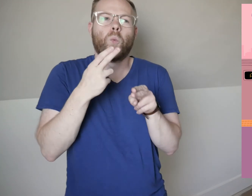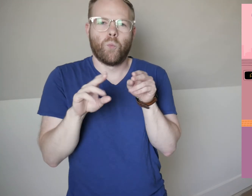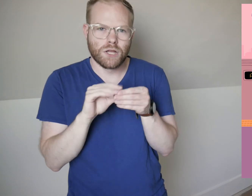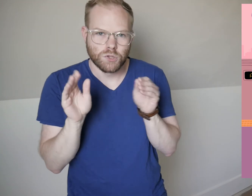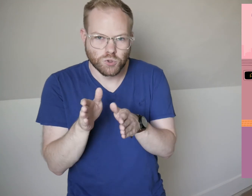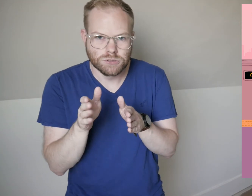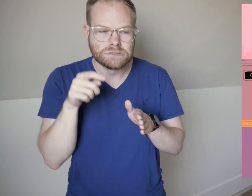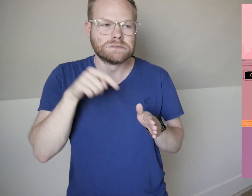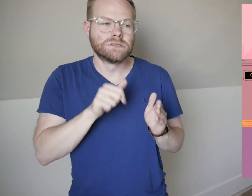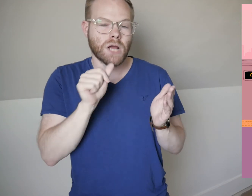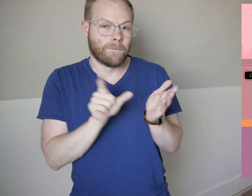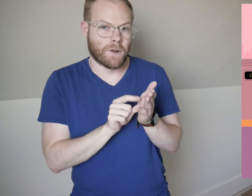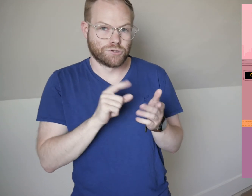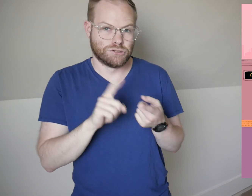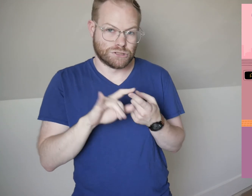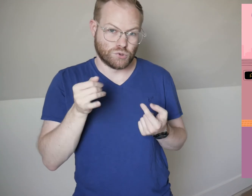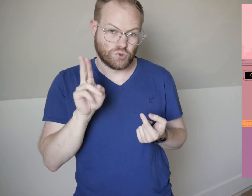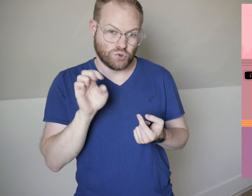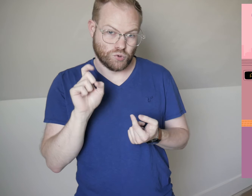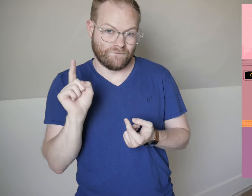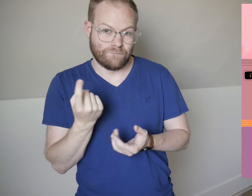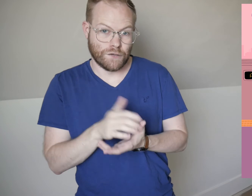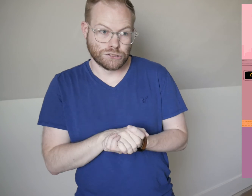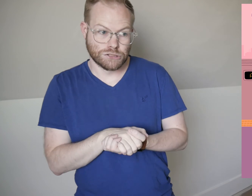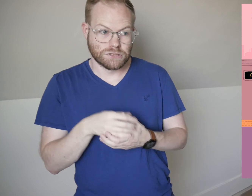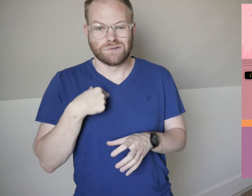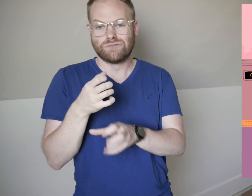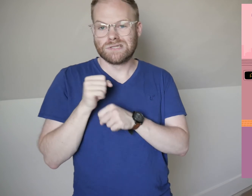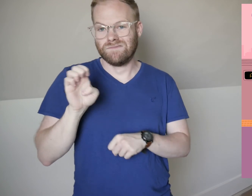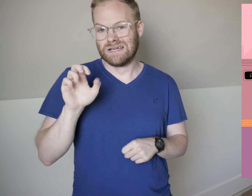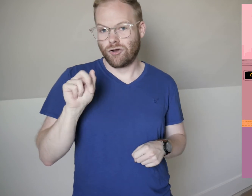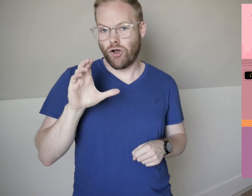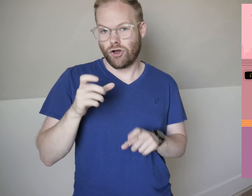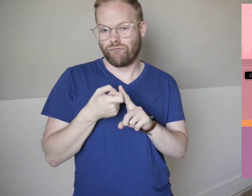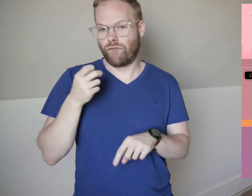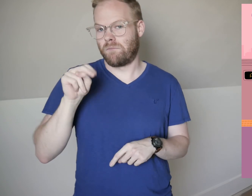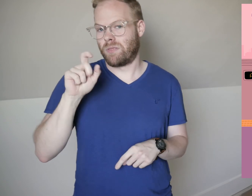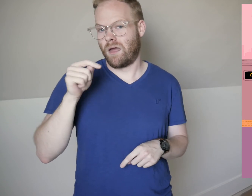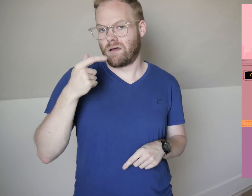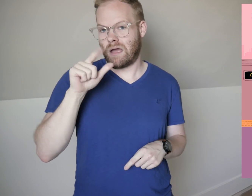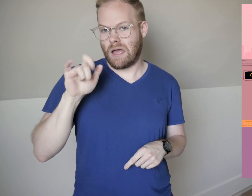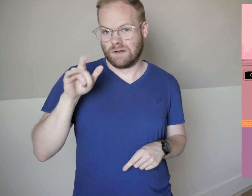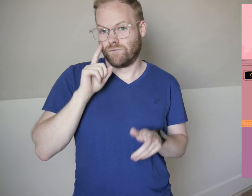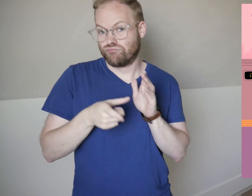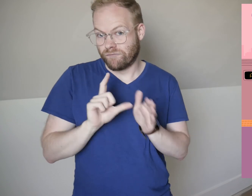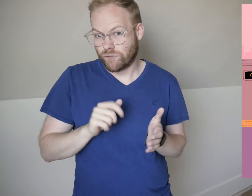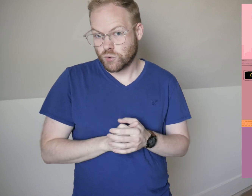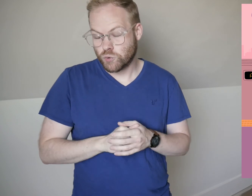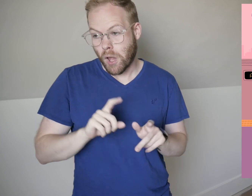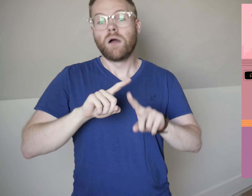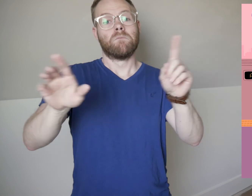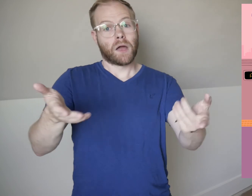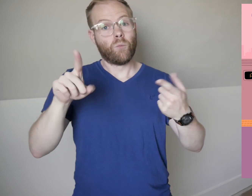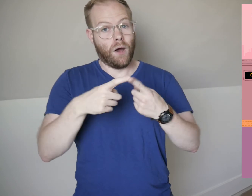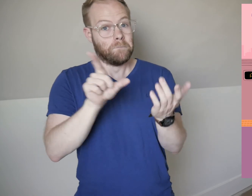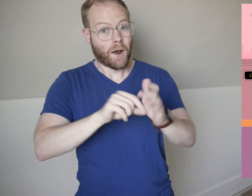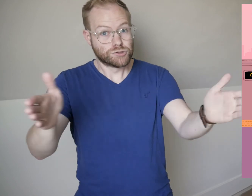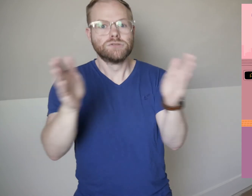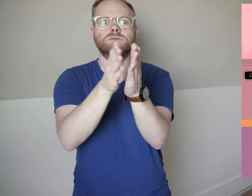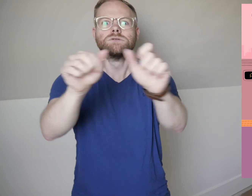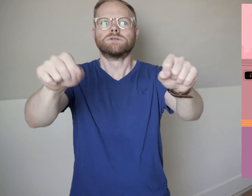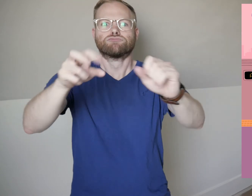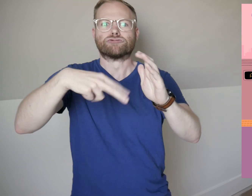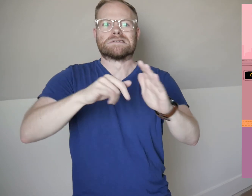Quick note - this isn’t published until June 1st. I received an eARC through NetGalley for review. But when it is published, read it!!